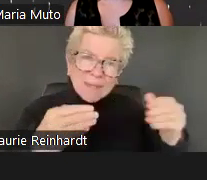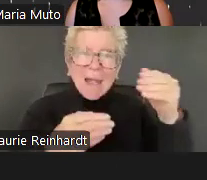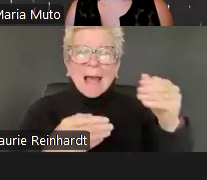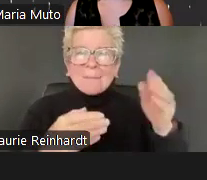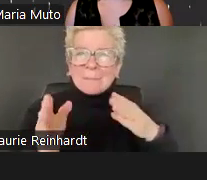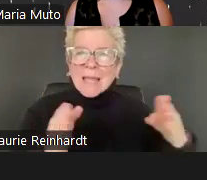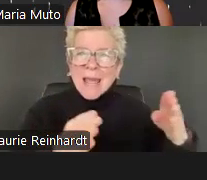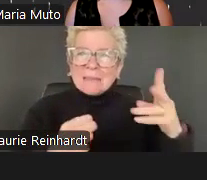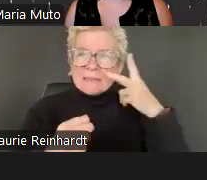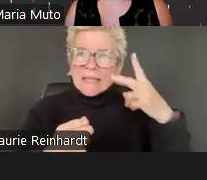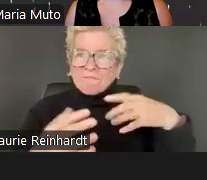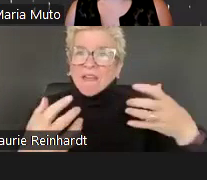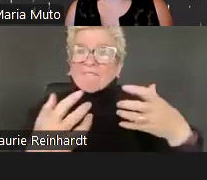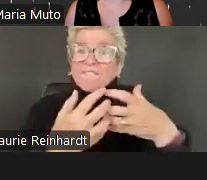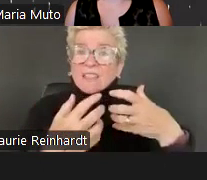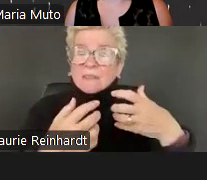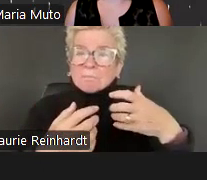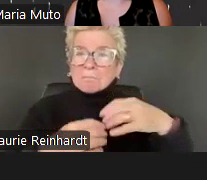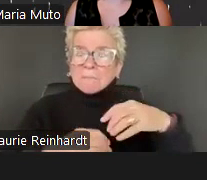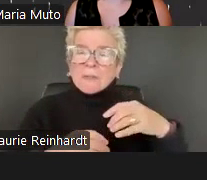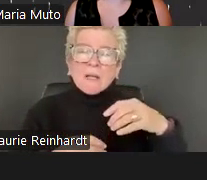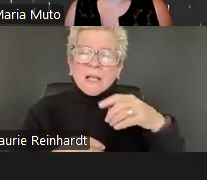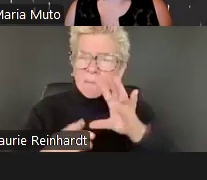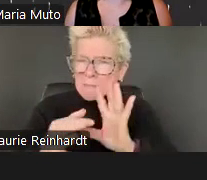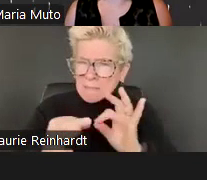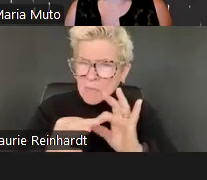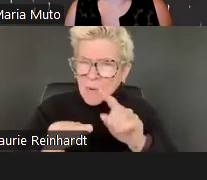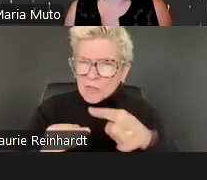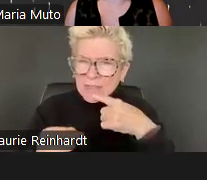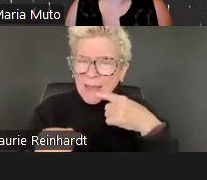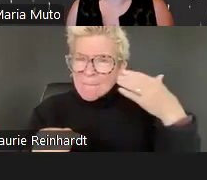what you said so that we can move forward with the best information possible.' Kefi,